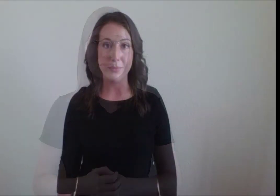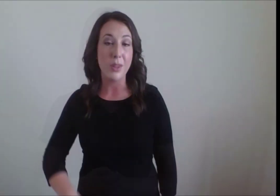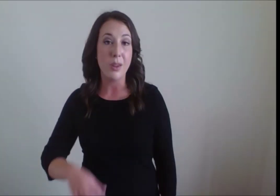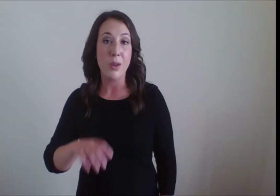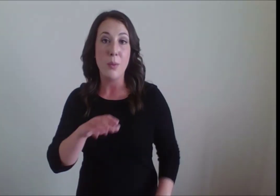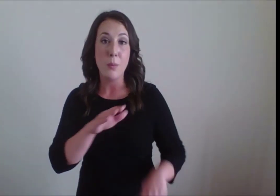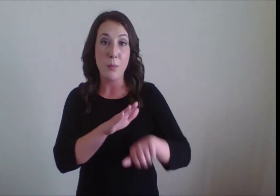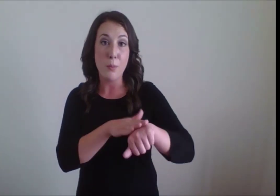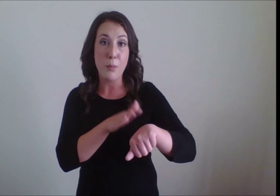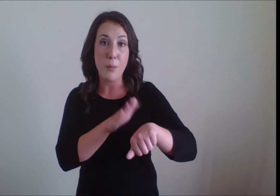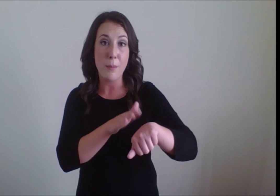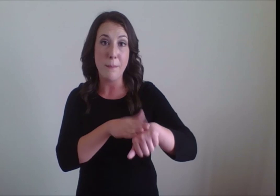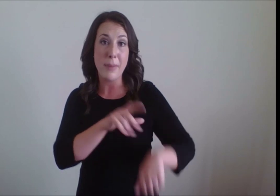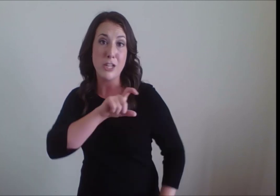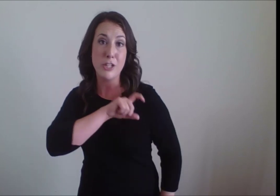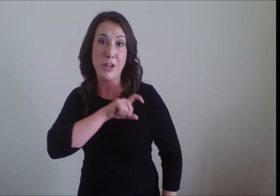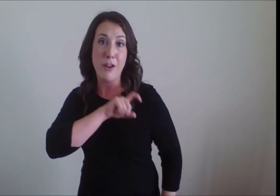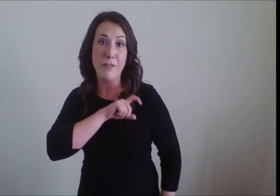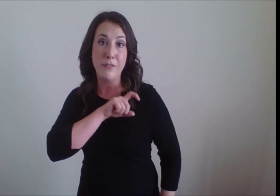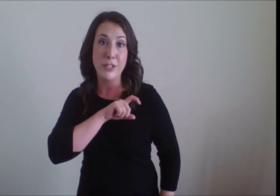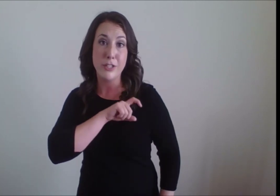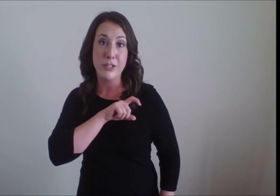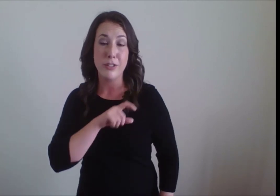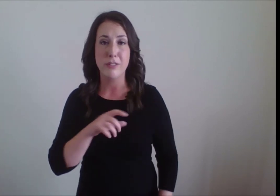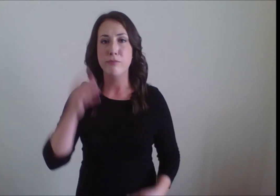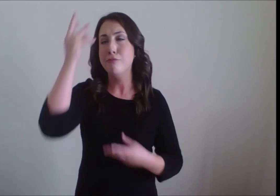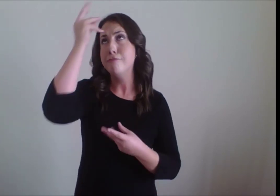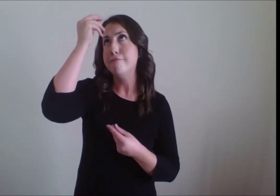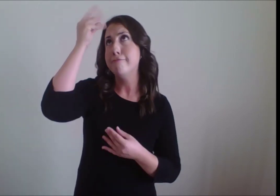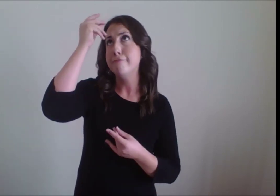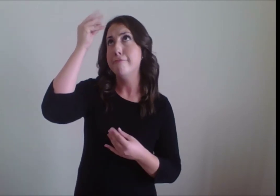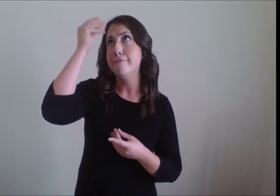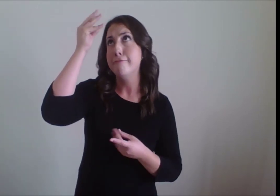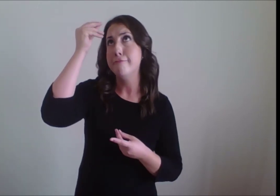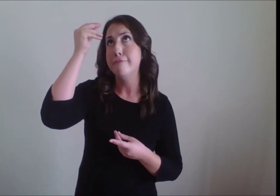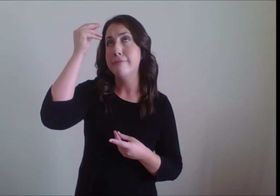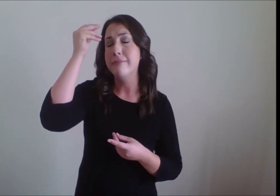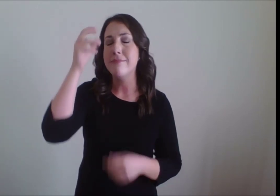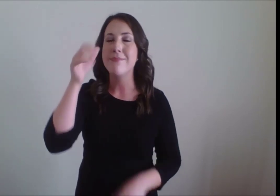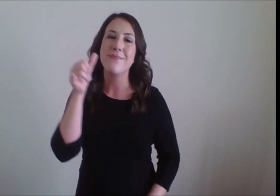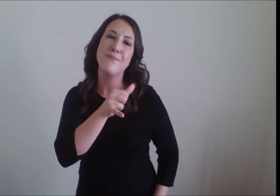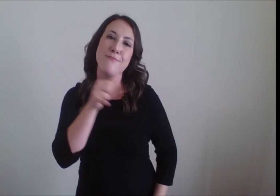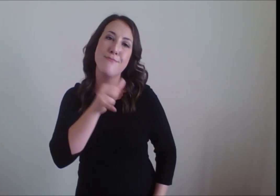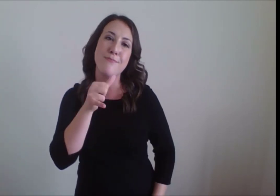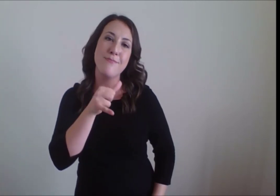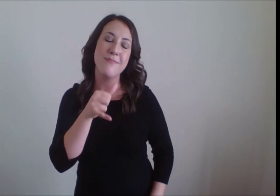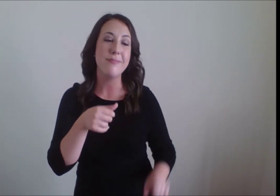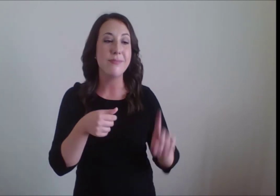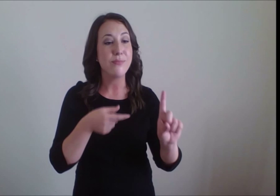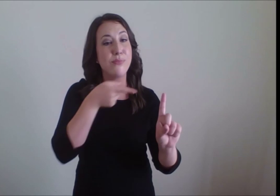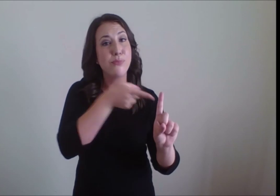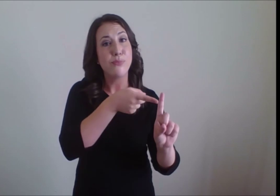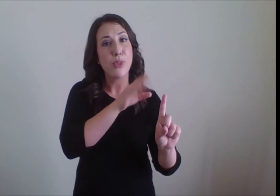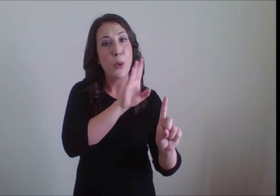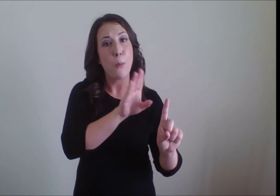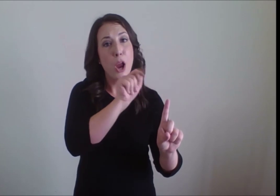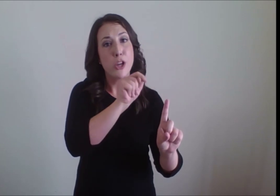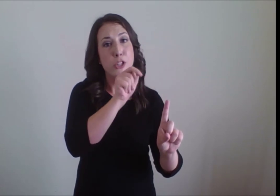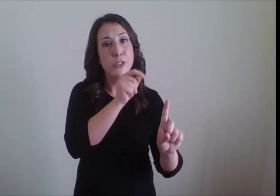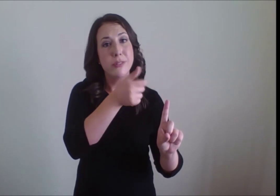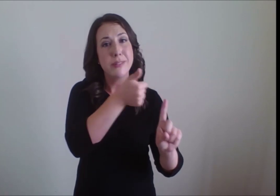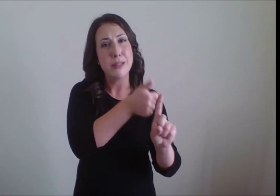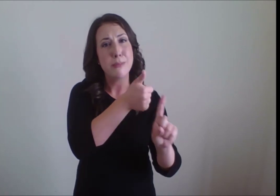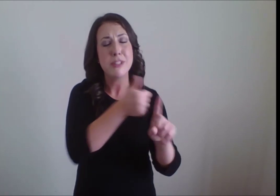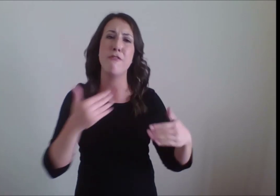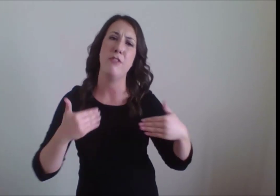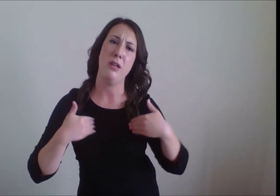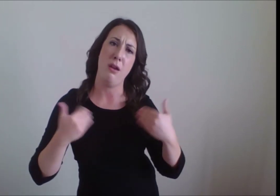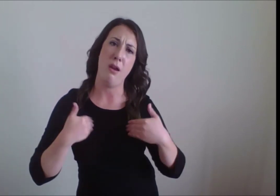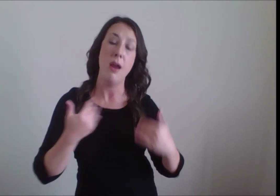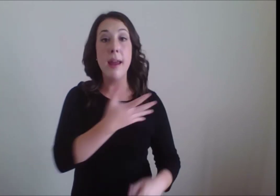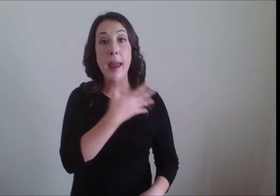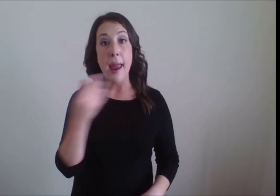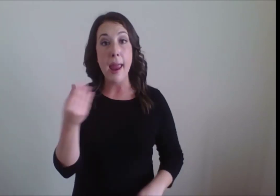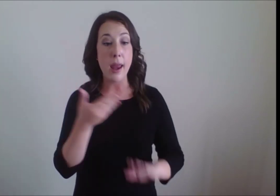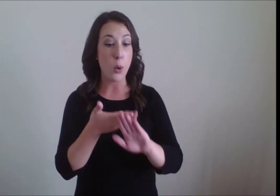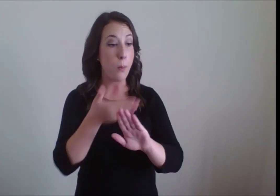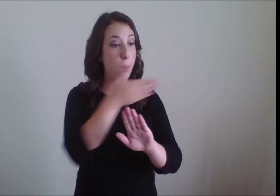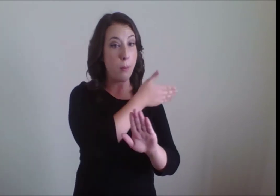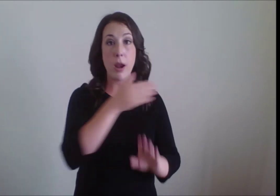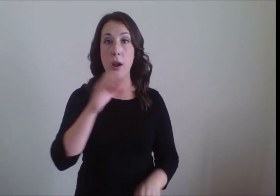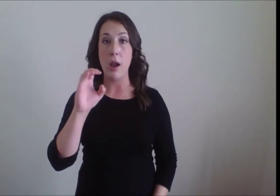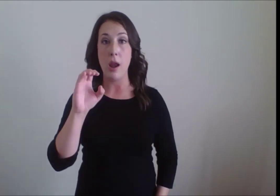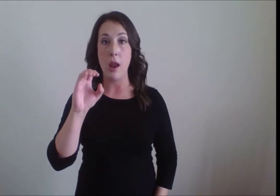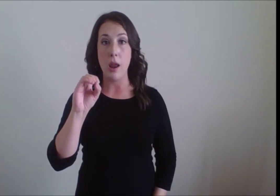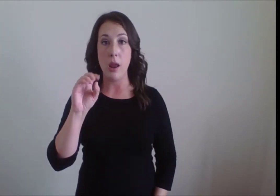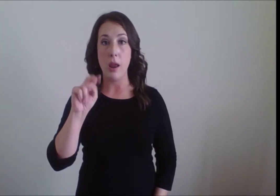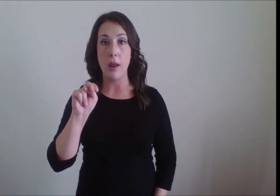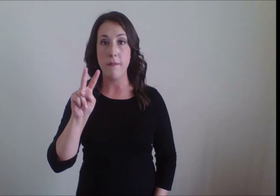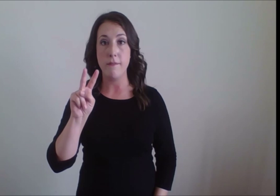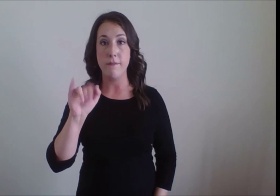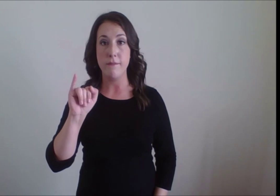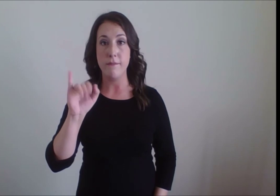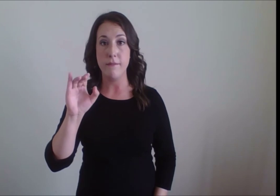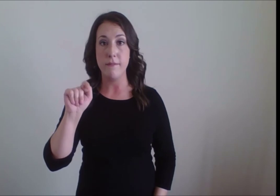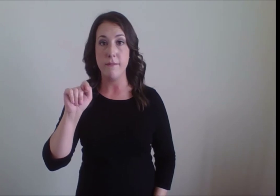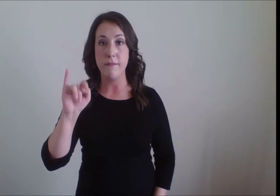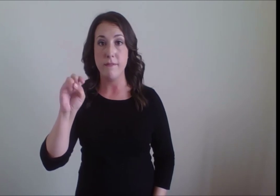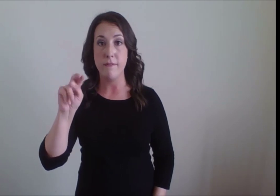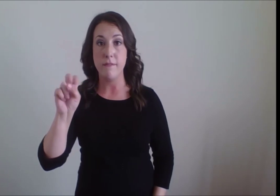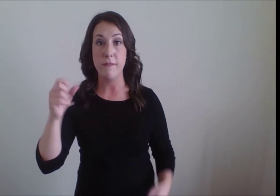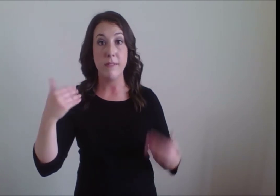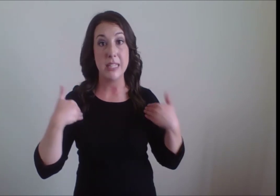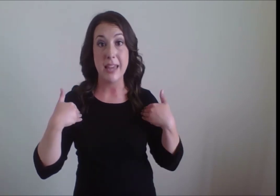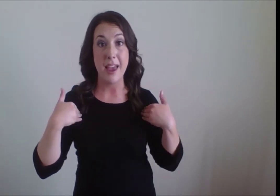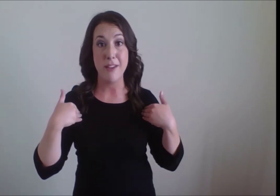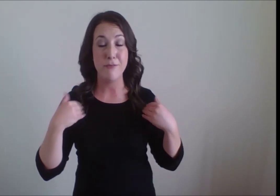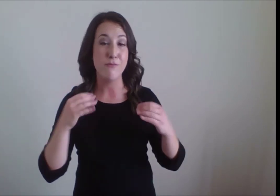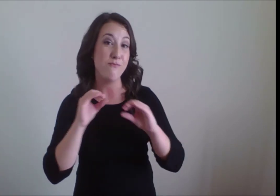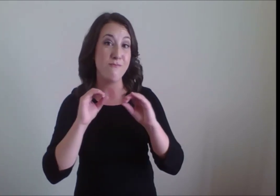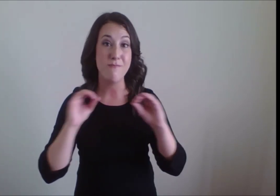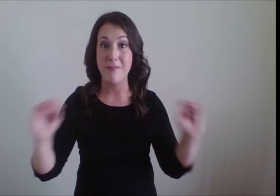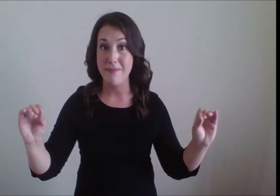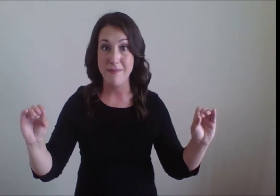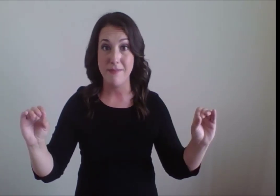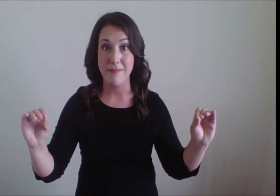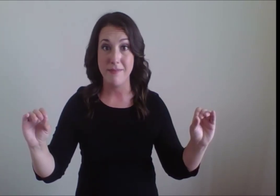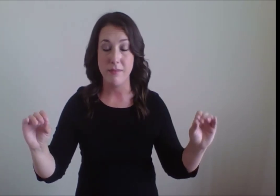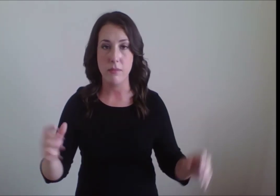Bianca Rae Gerald: The probation officer factored in that the defendant is youthful and has no prior convictions.